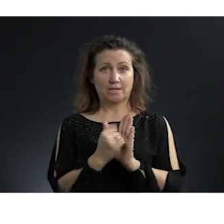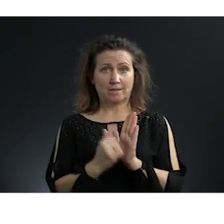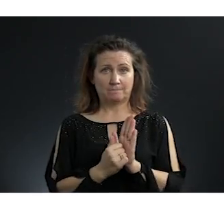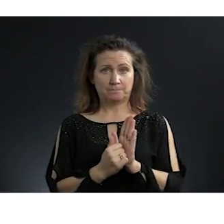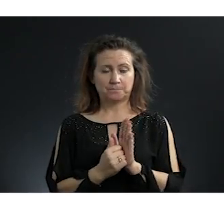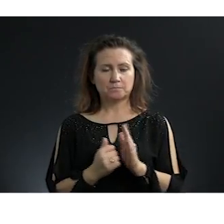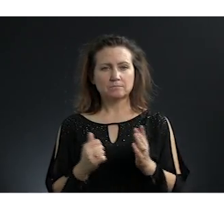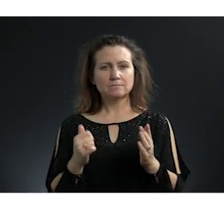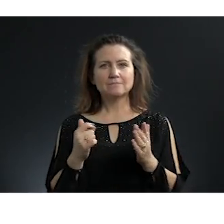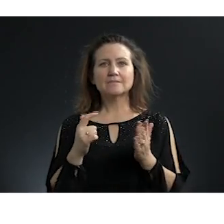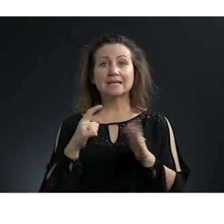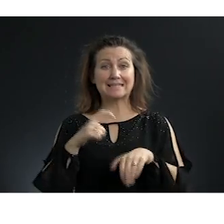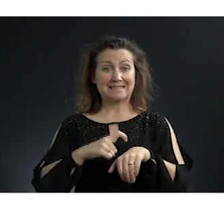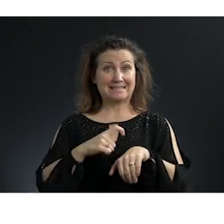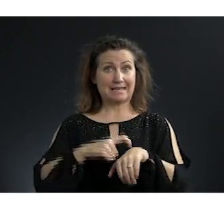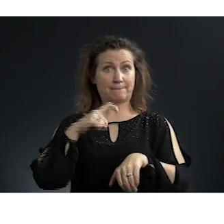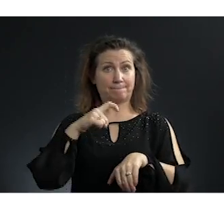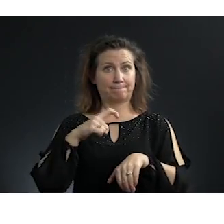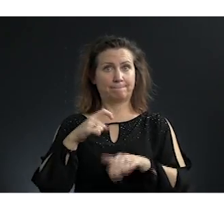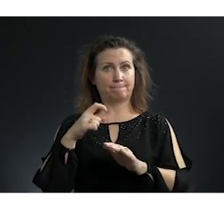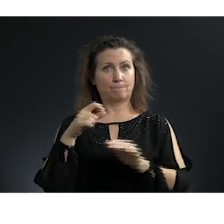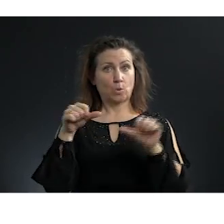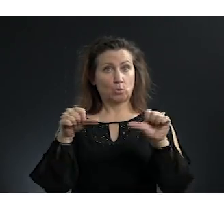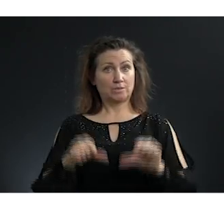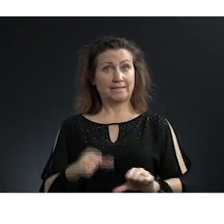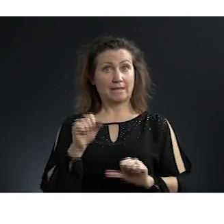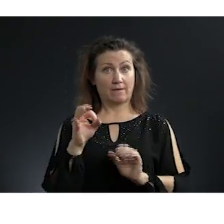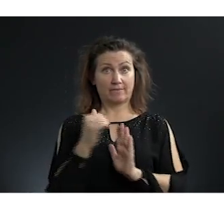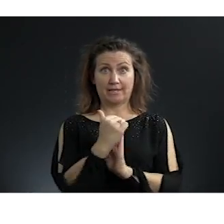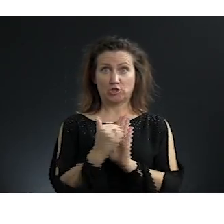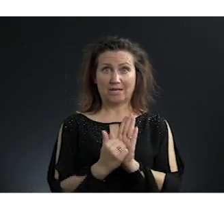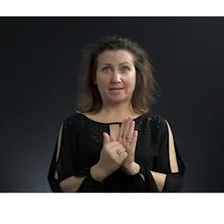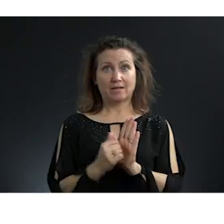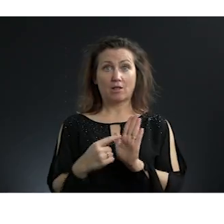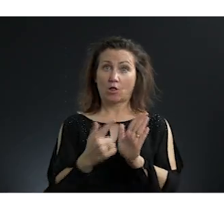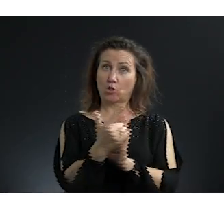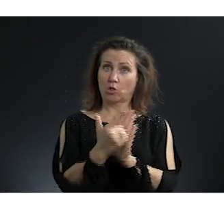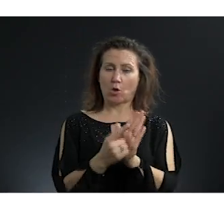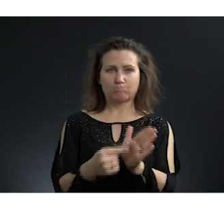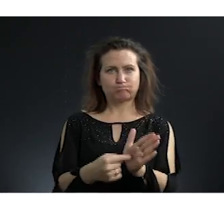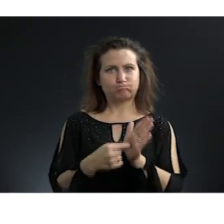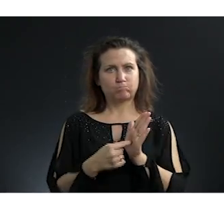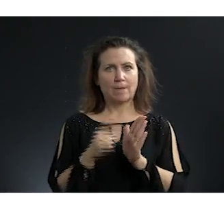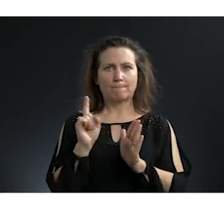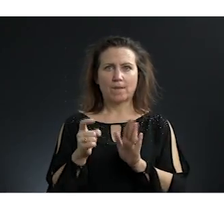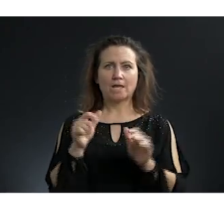So the timely posting of the agenda by law we need to have this posted 3 days in advance